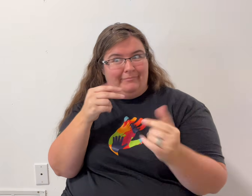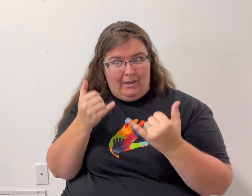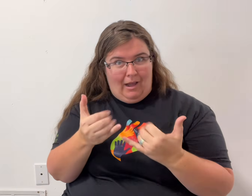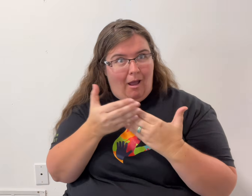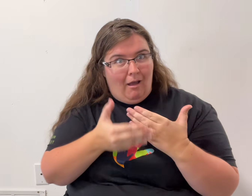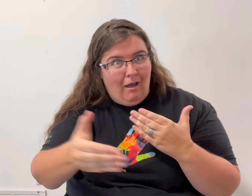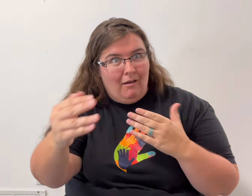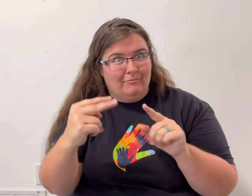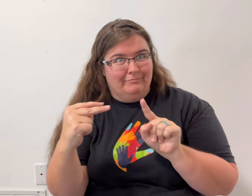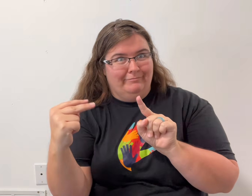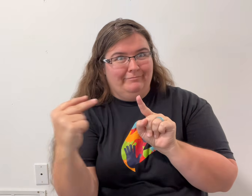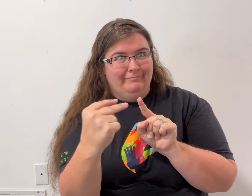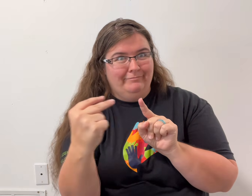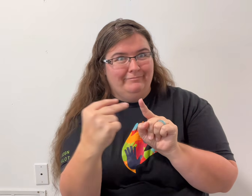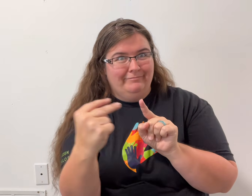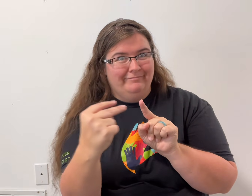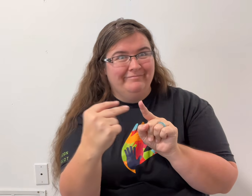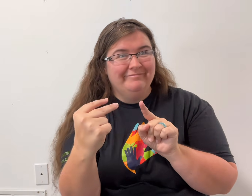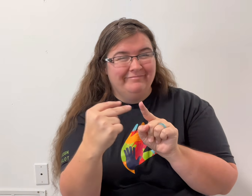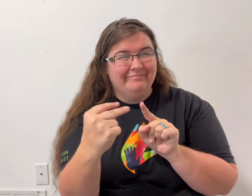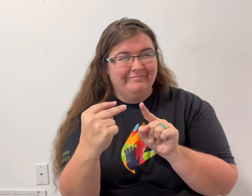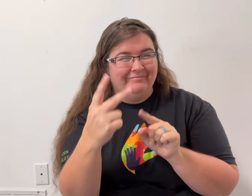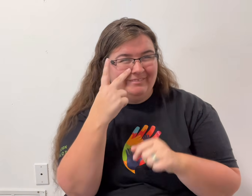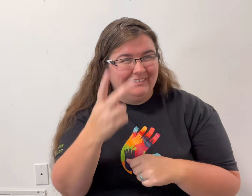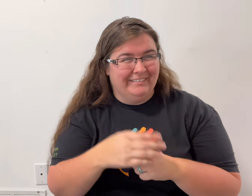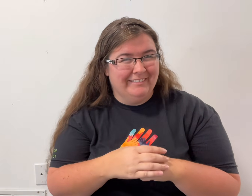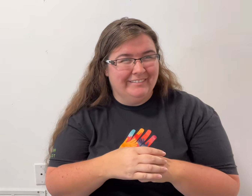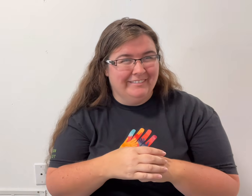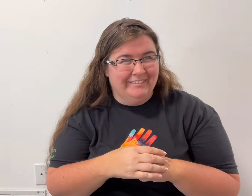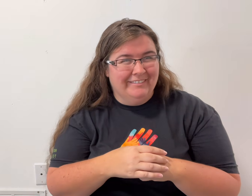but now from here on out, you see it from this angle. See that?